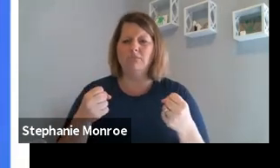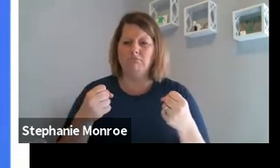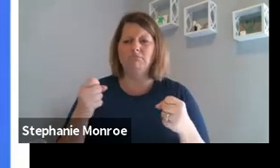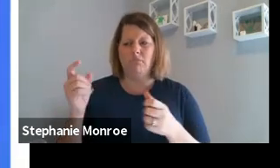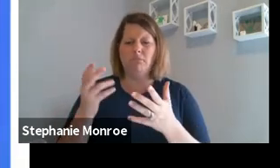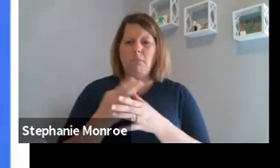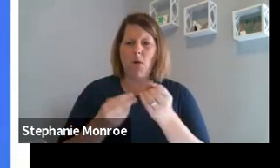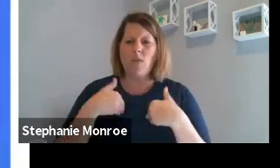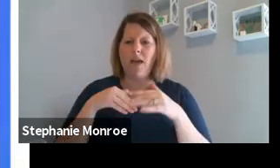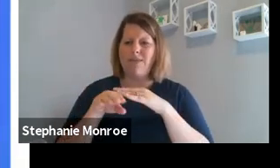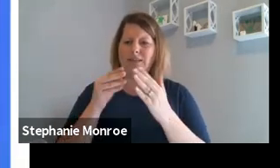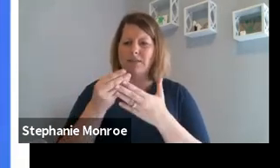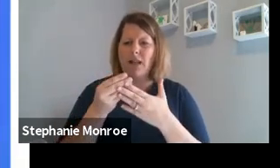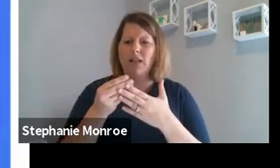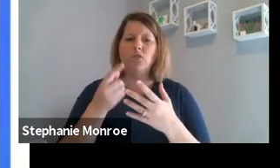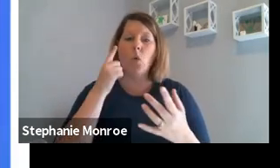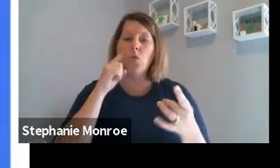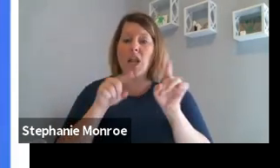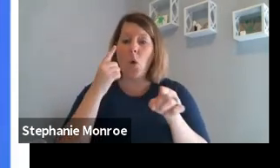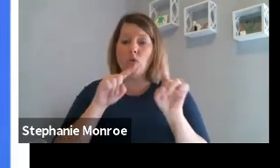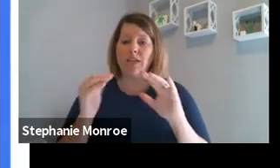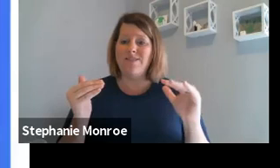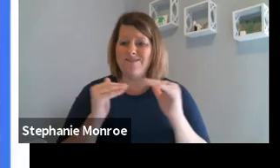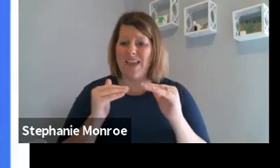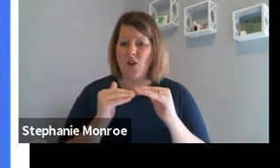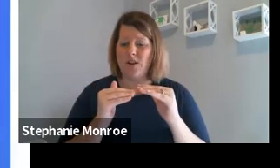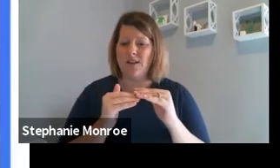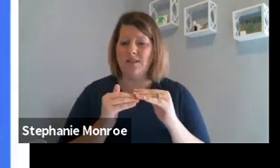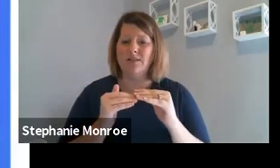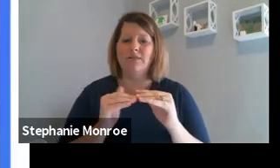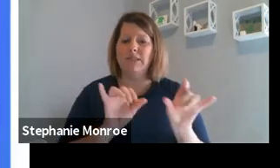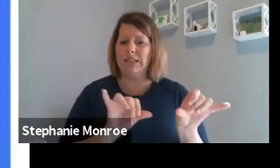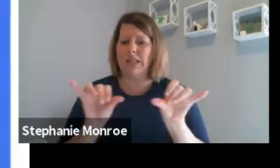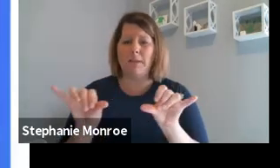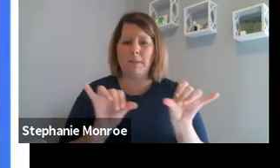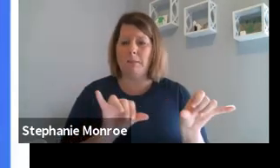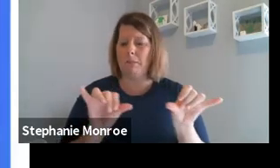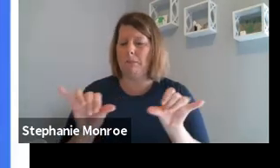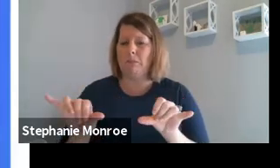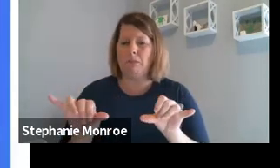Negotiation and fairness. Again, right in the same category